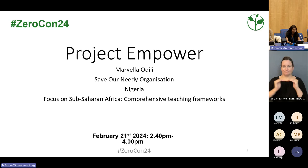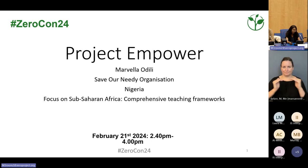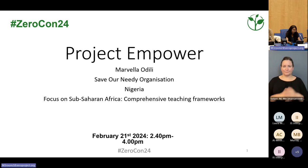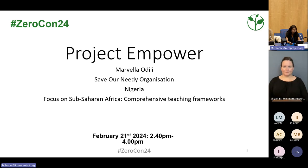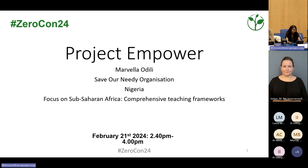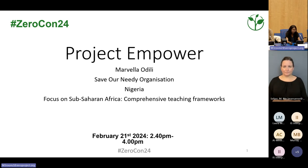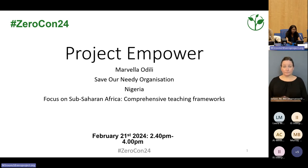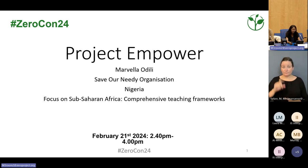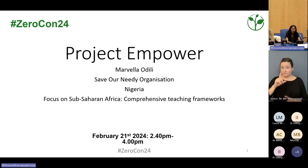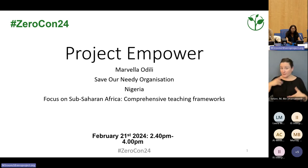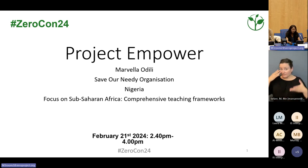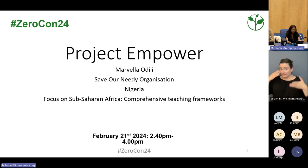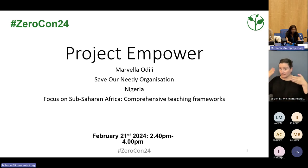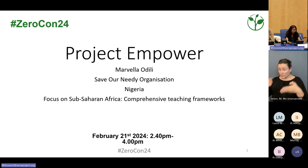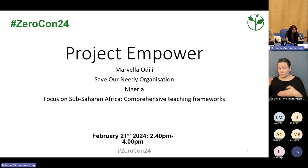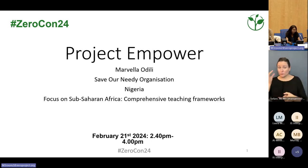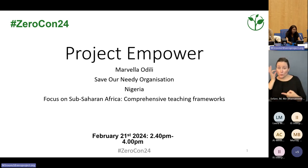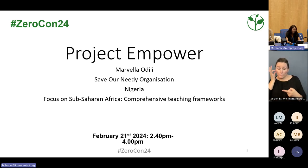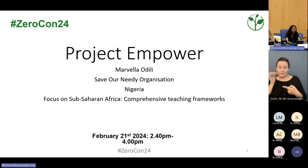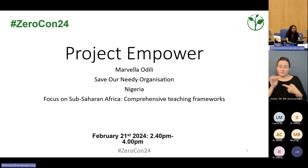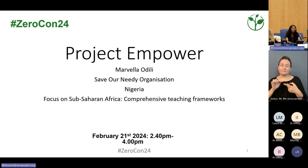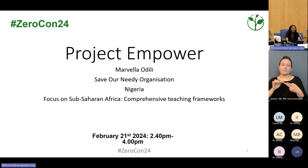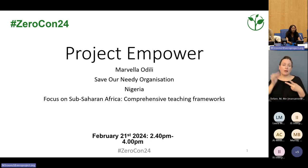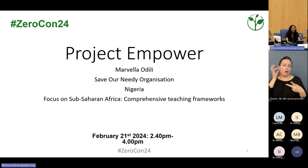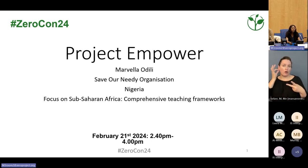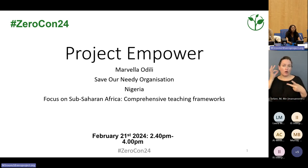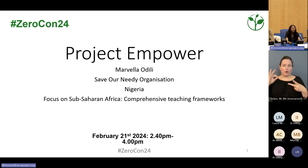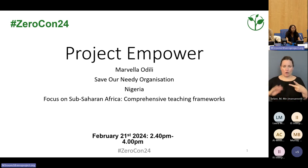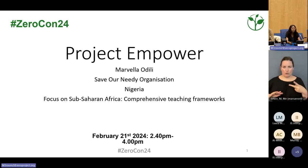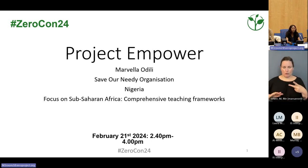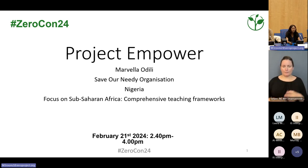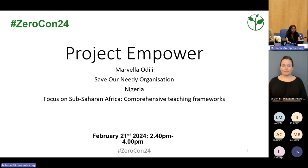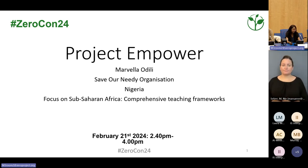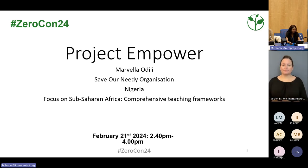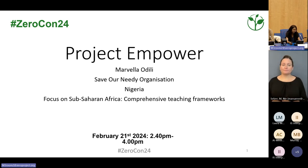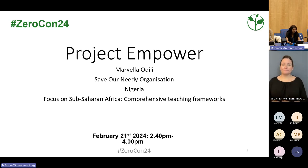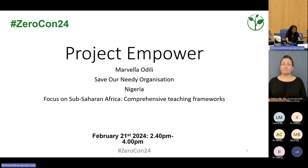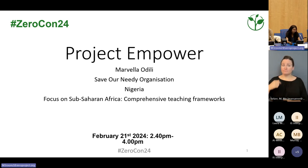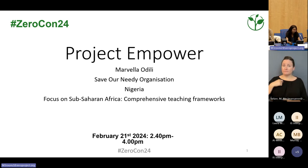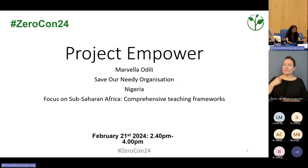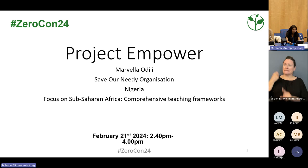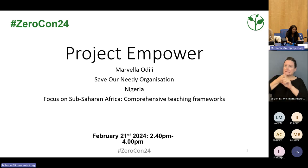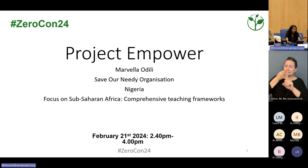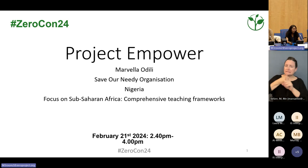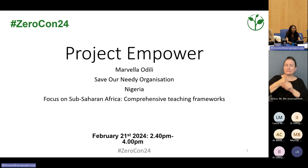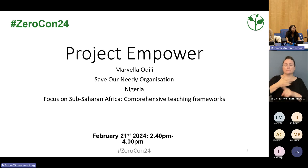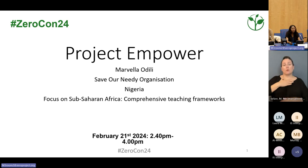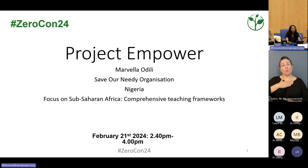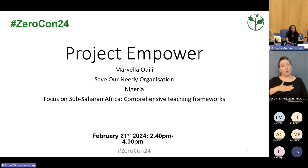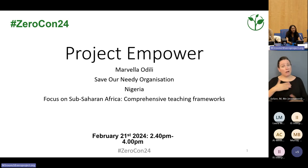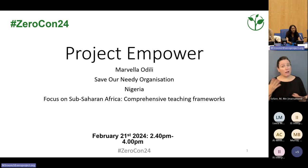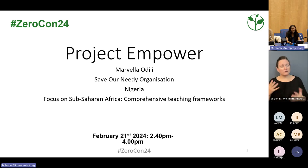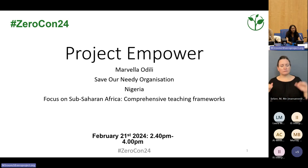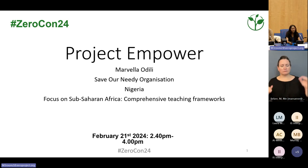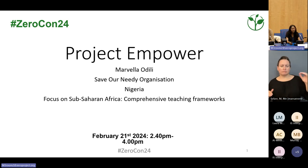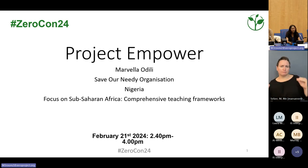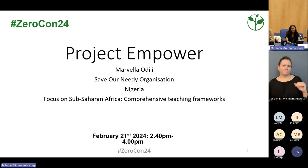girls. I've been working for a more inclusive and just world. We have all heard of poverty,